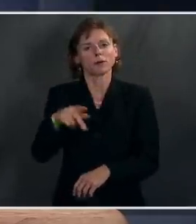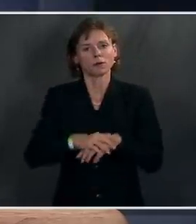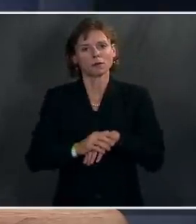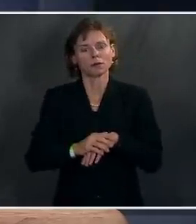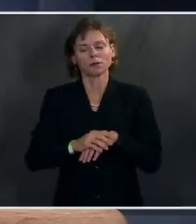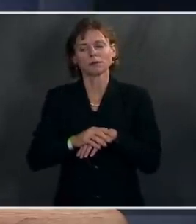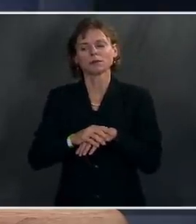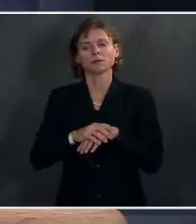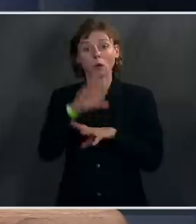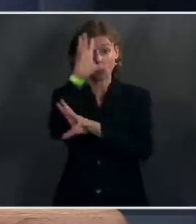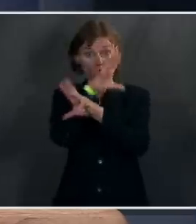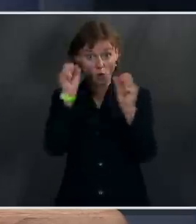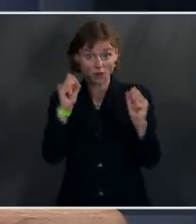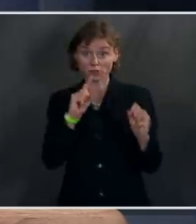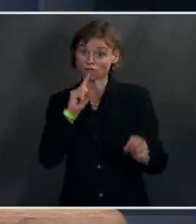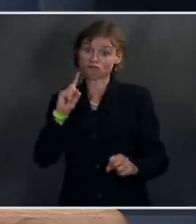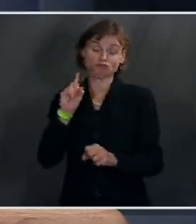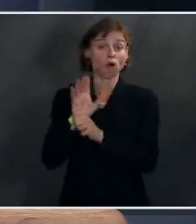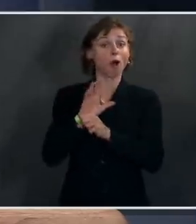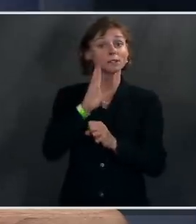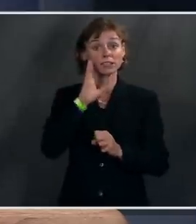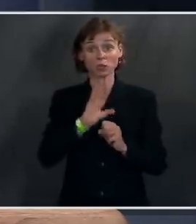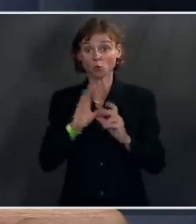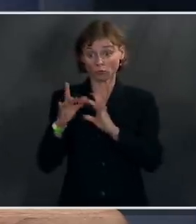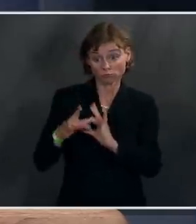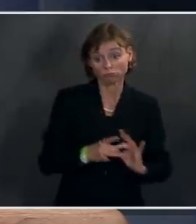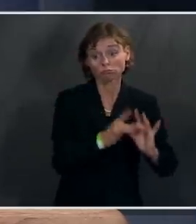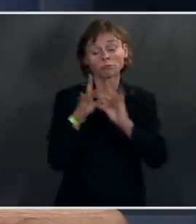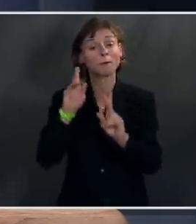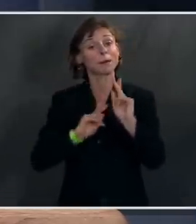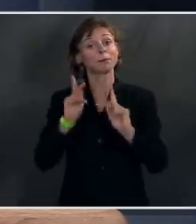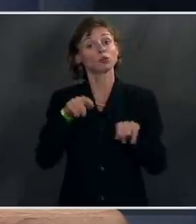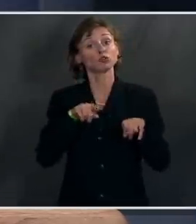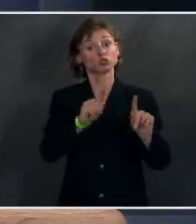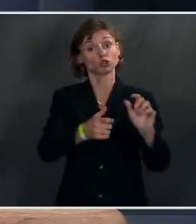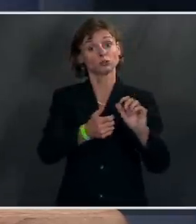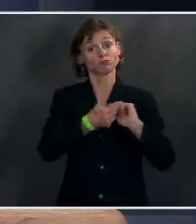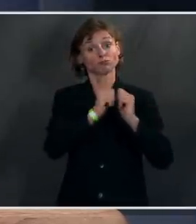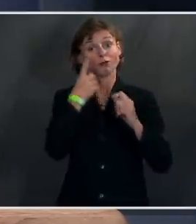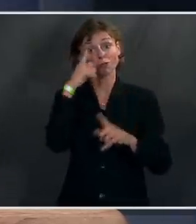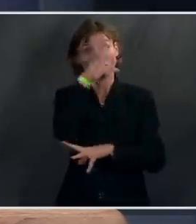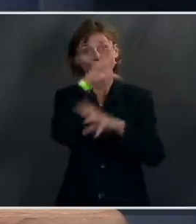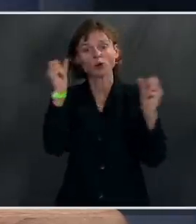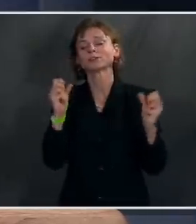when he ran for president and last night was an example of doing exactly that.